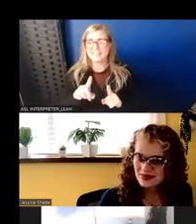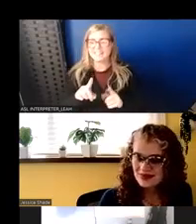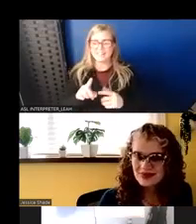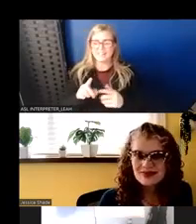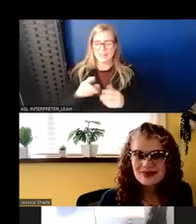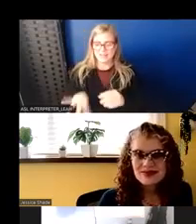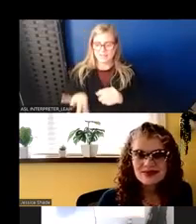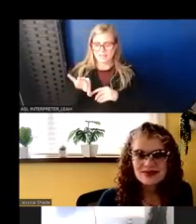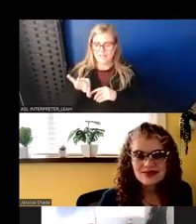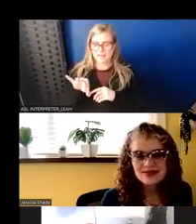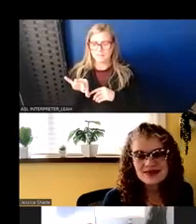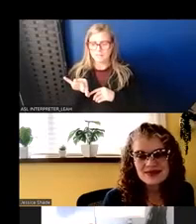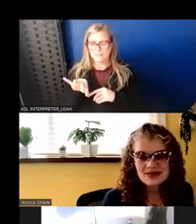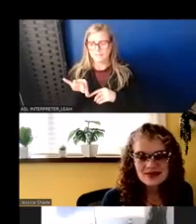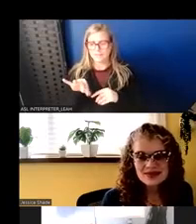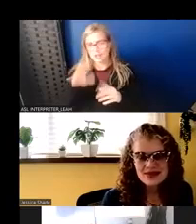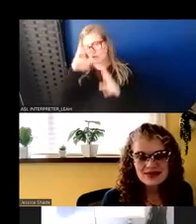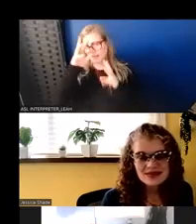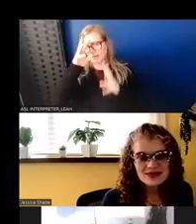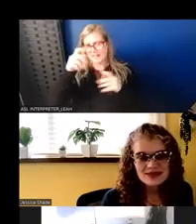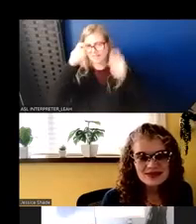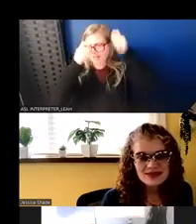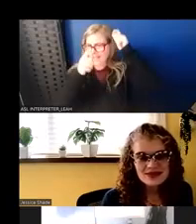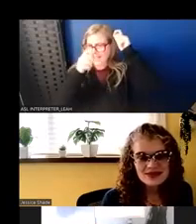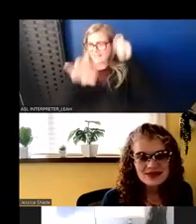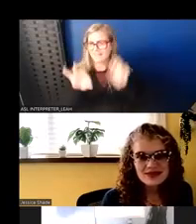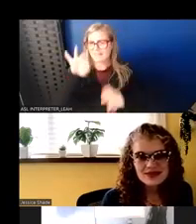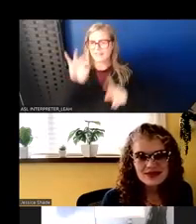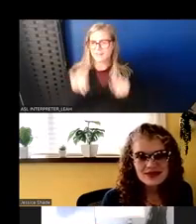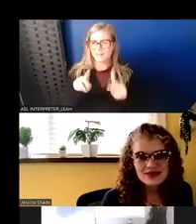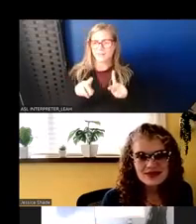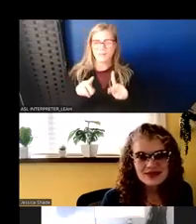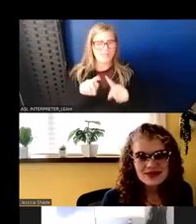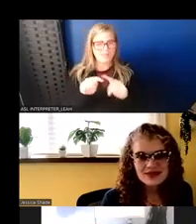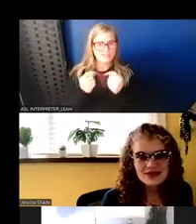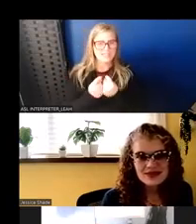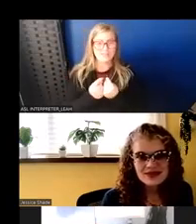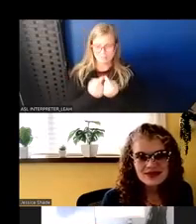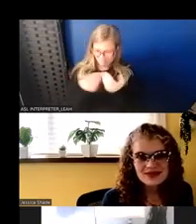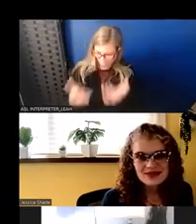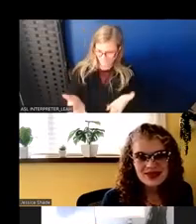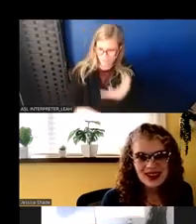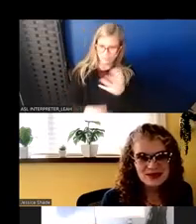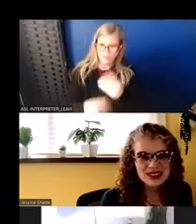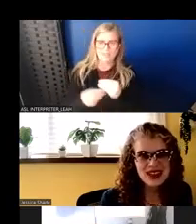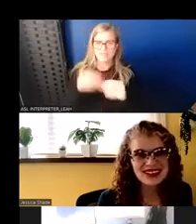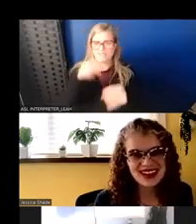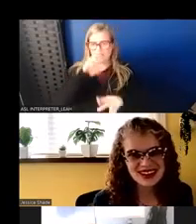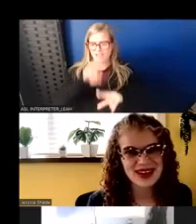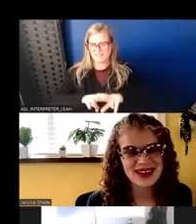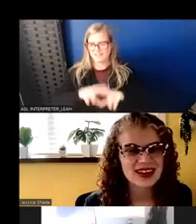give them some space to add fun into meetings. I'm so glad you brought that up.